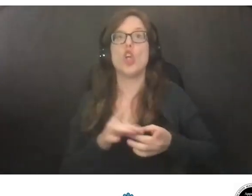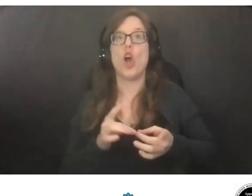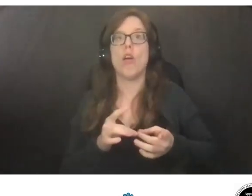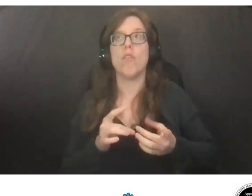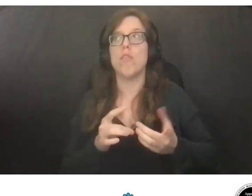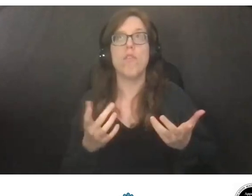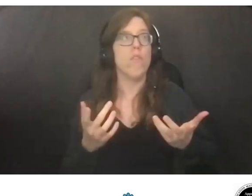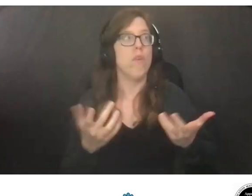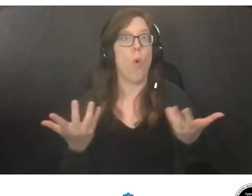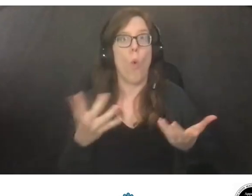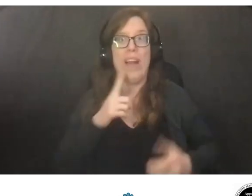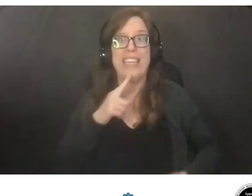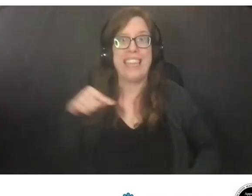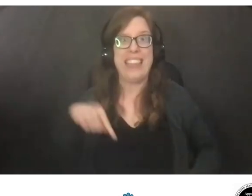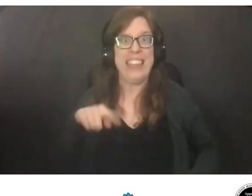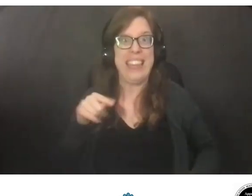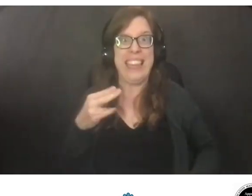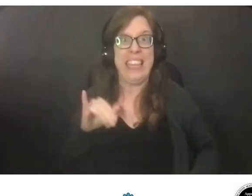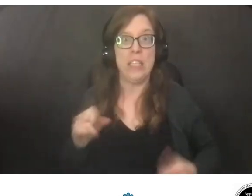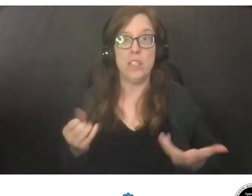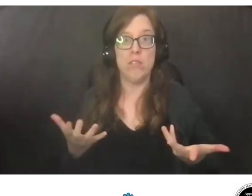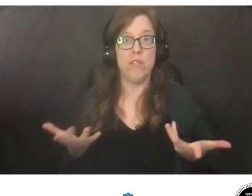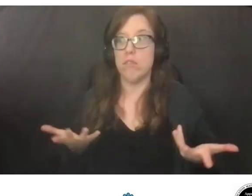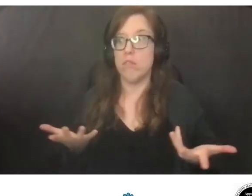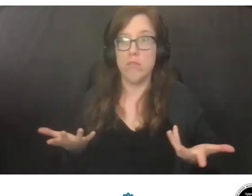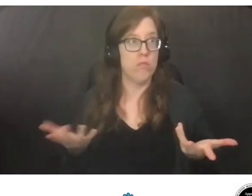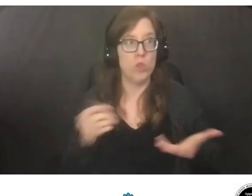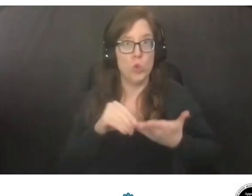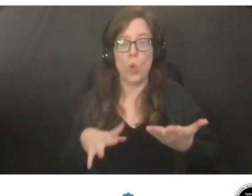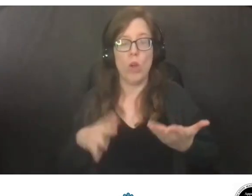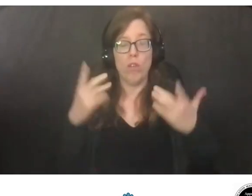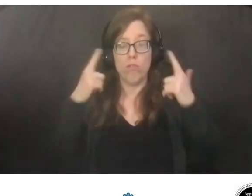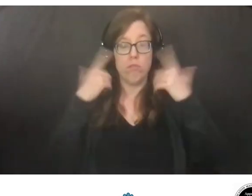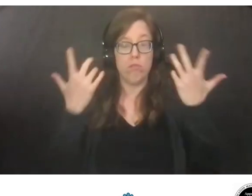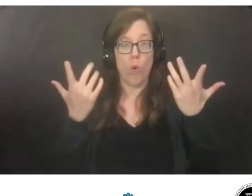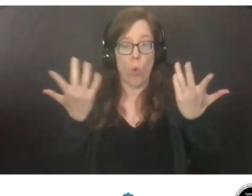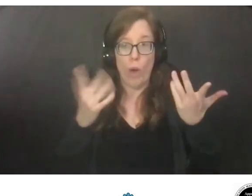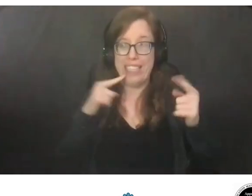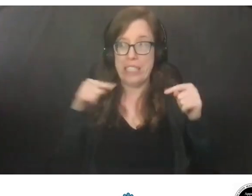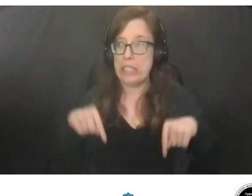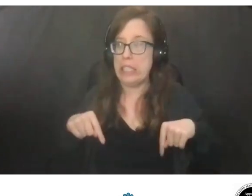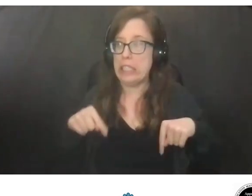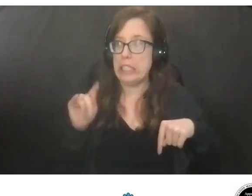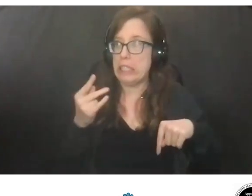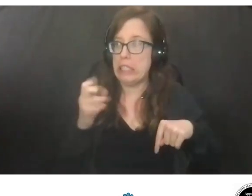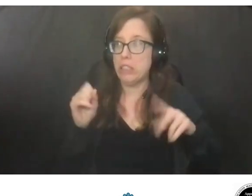And you're like, what is this? Our students are left wondering, what on earth are we talking about?